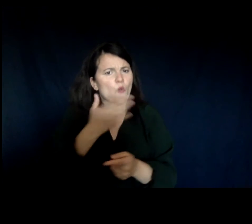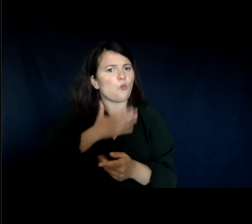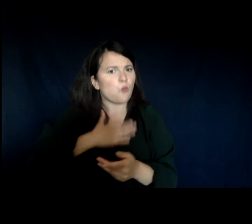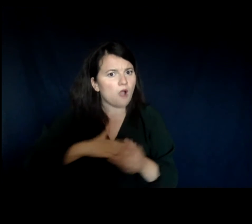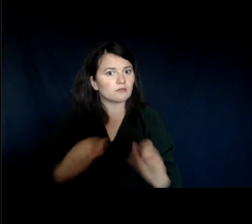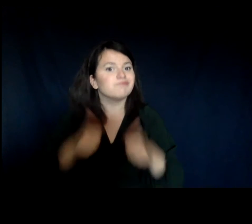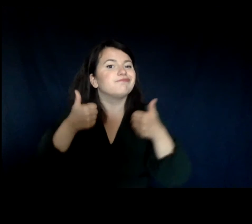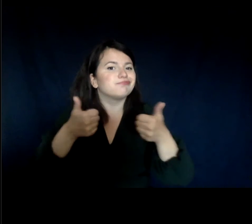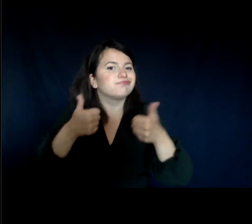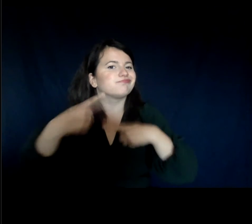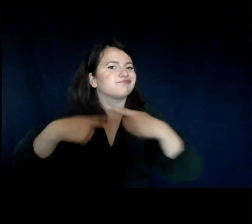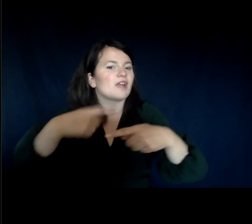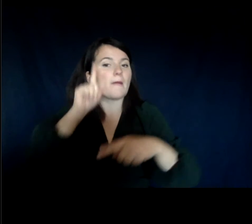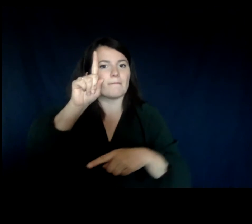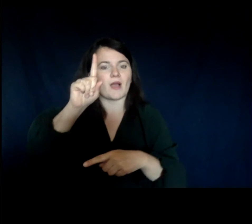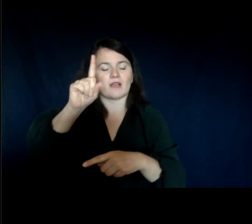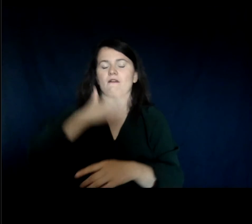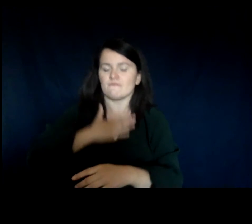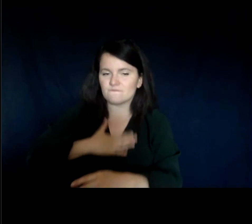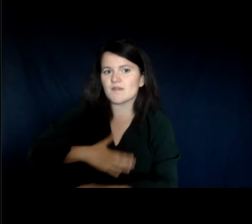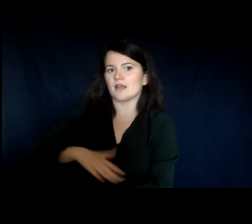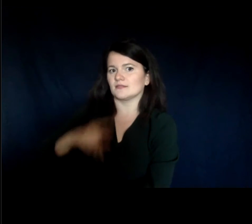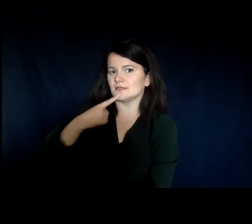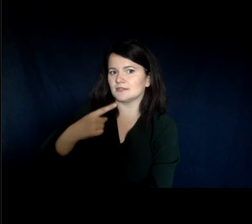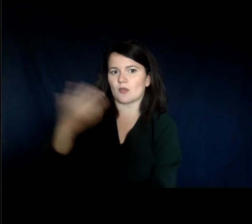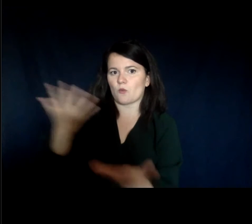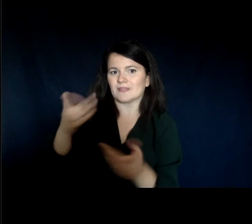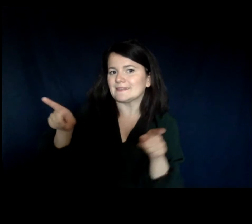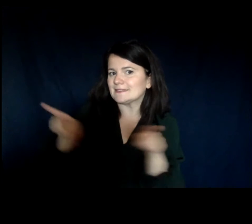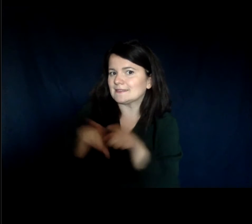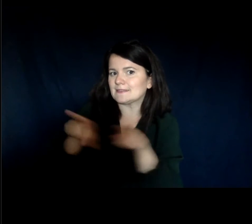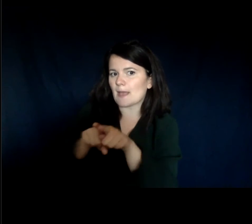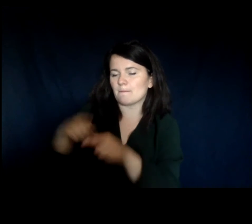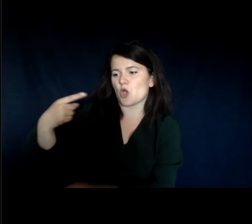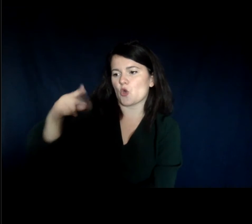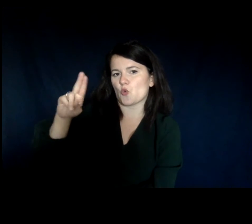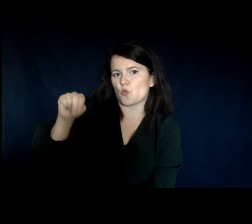the message from Gunta and Maria, and yesterday my team had contact